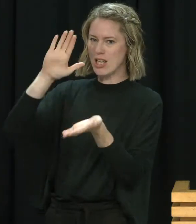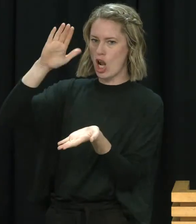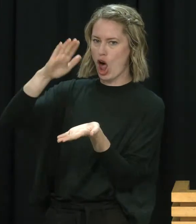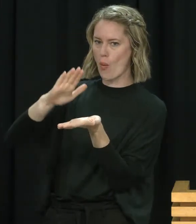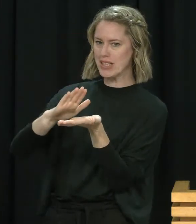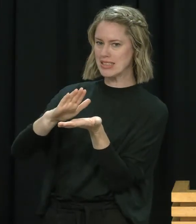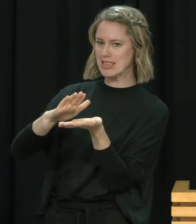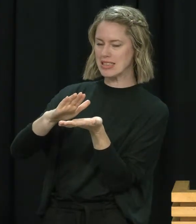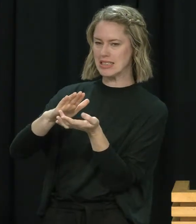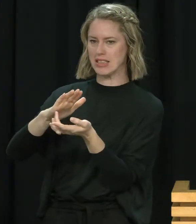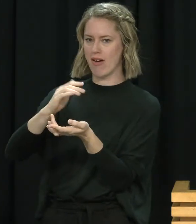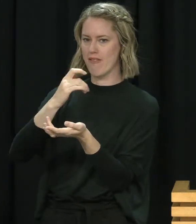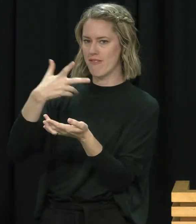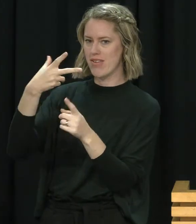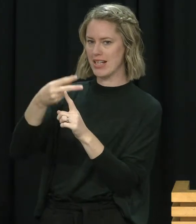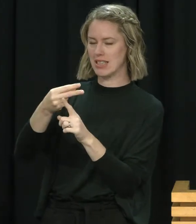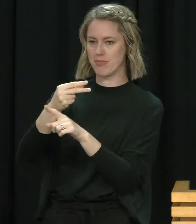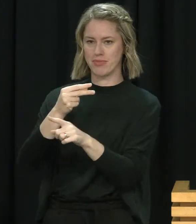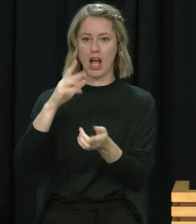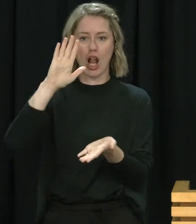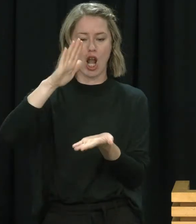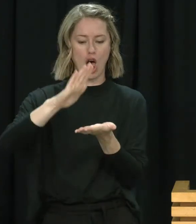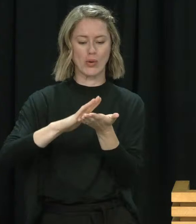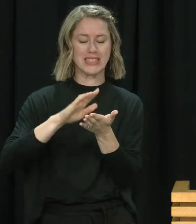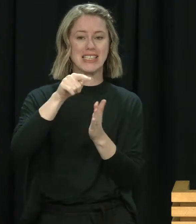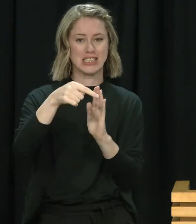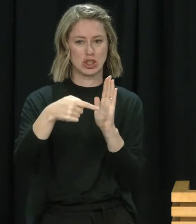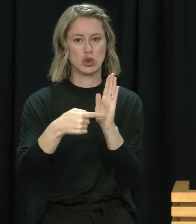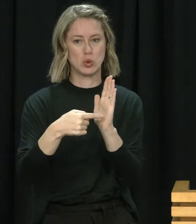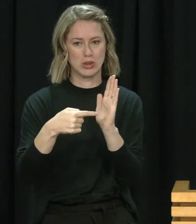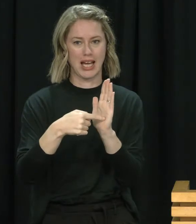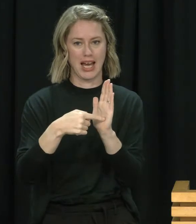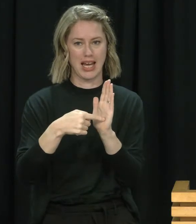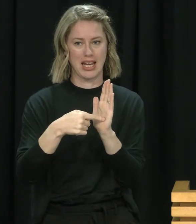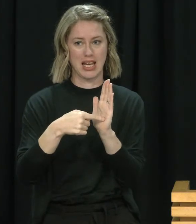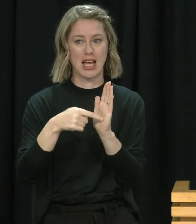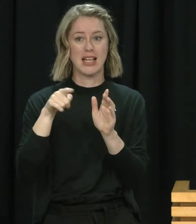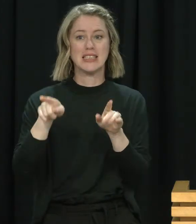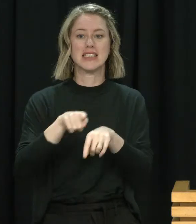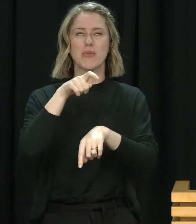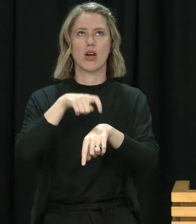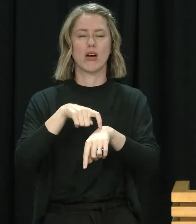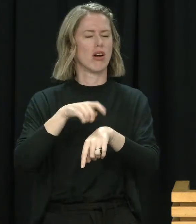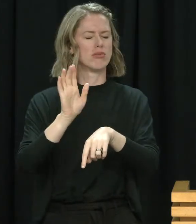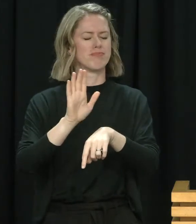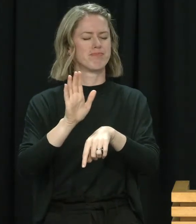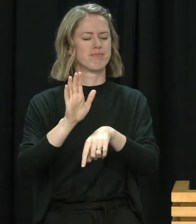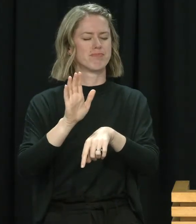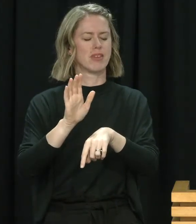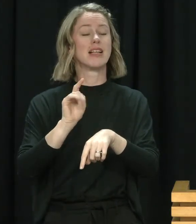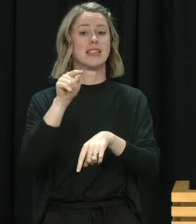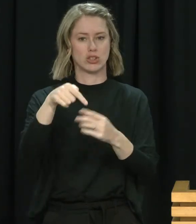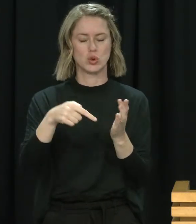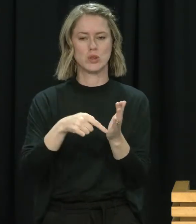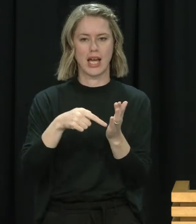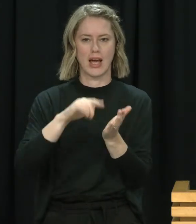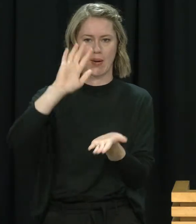When will that occur? We haven't run out. We're not expecting to. But we expect to get close to it.